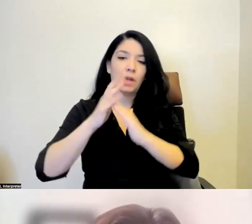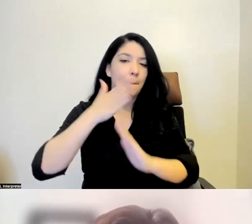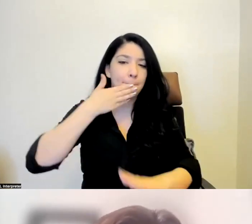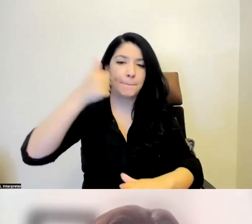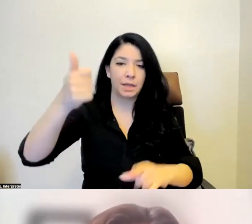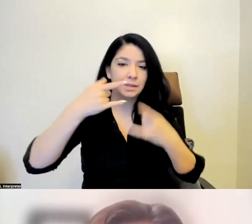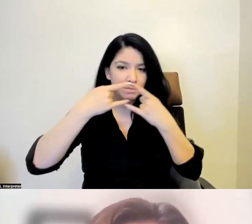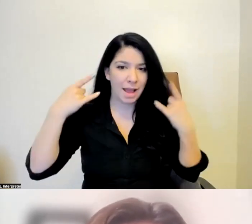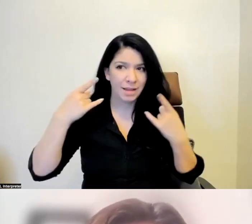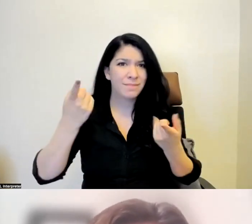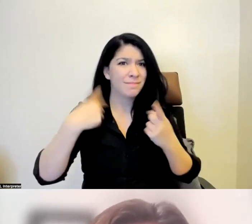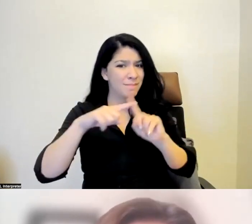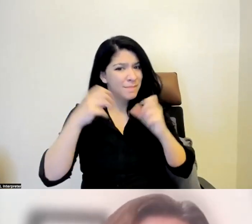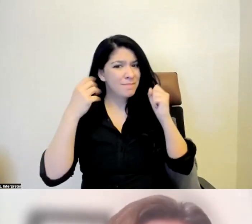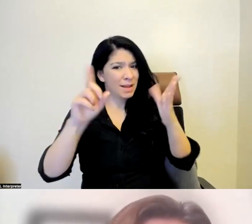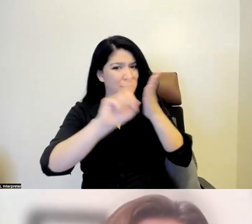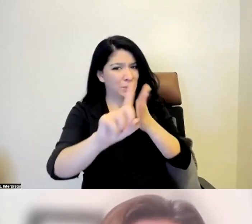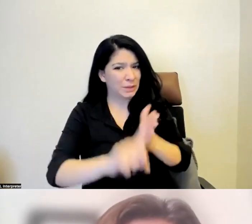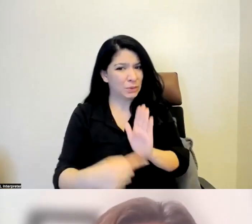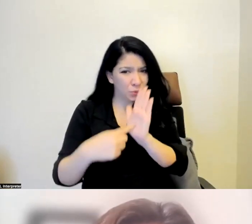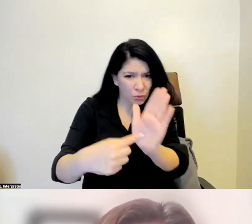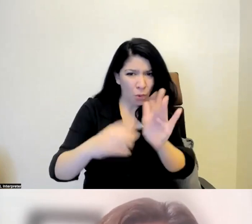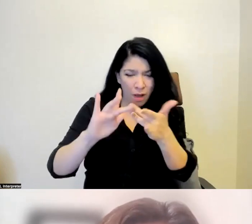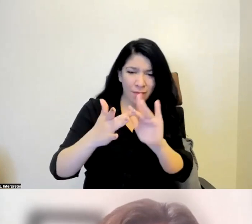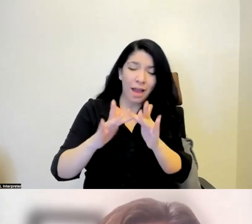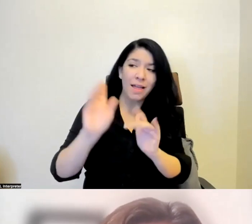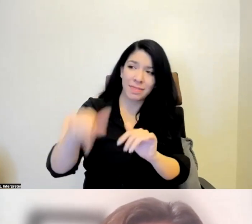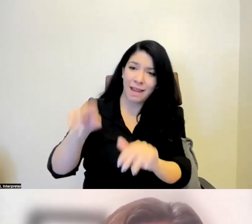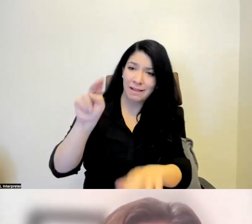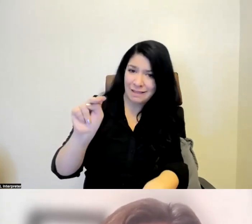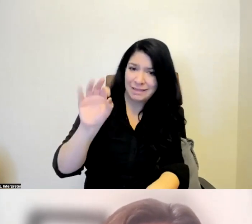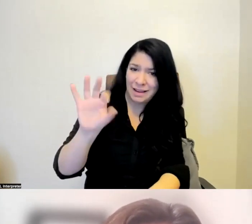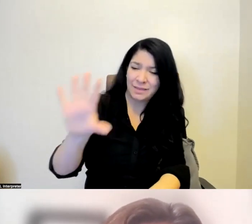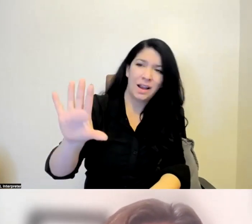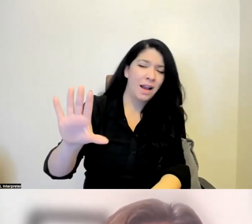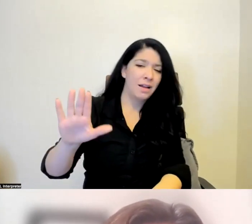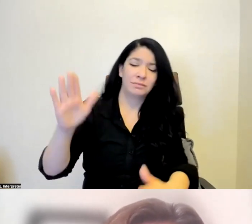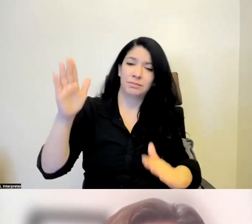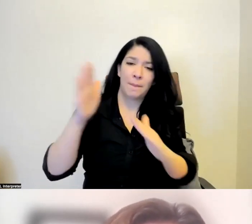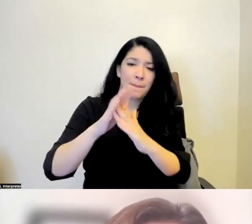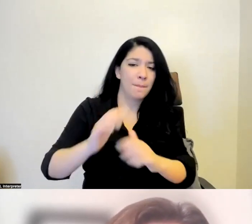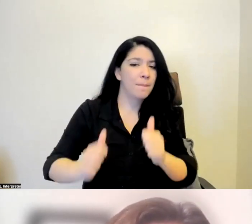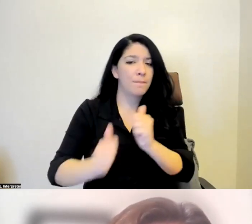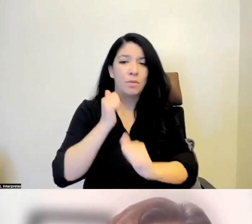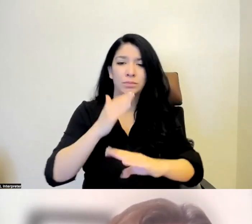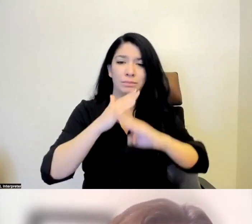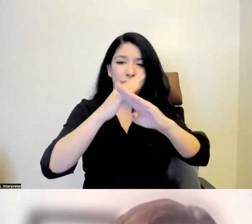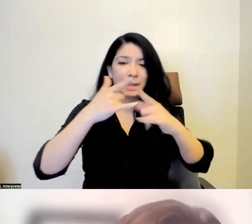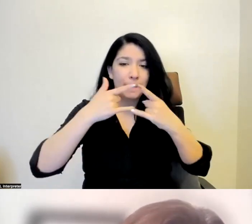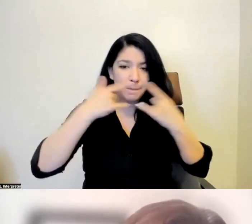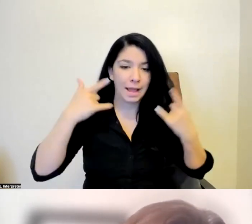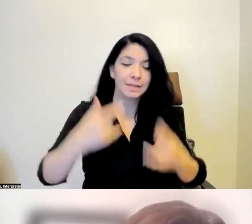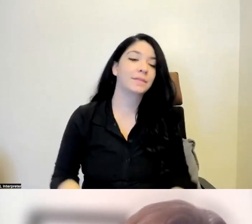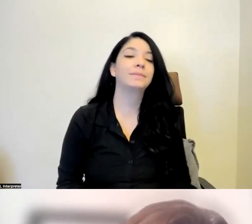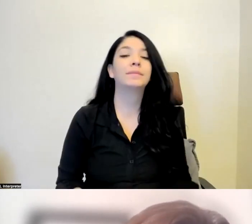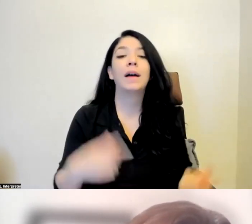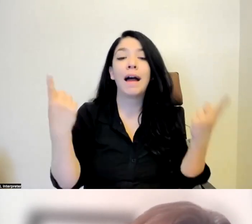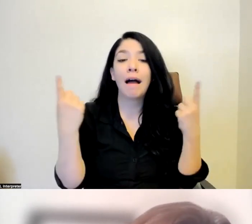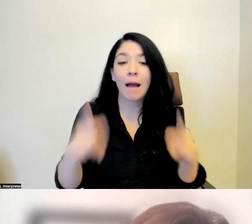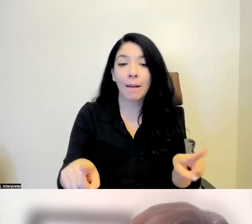available out there online that demonstrate that N-95 is the most protective. So if you establish a